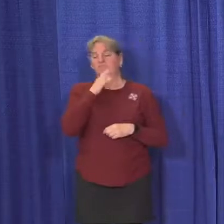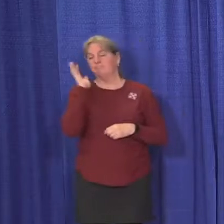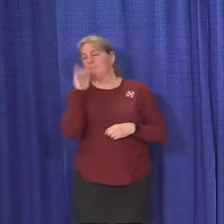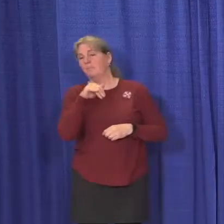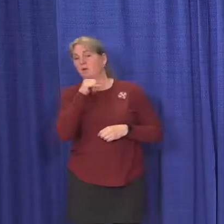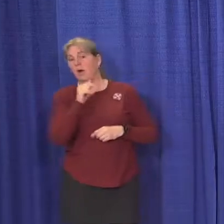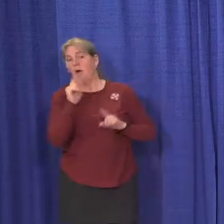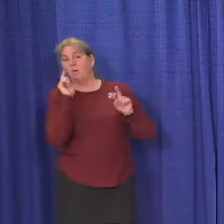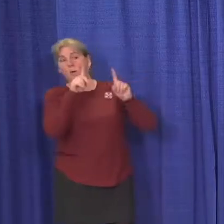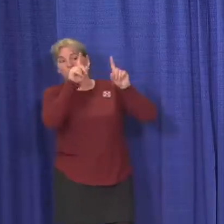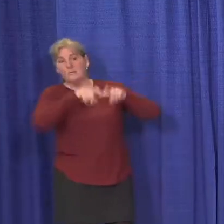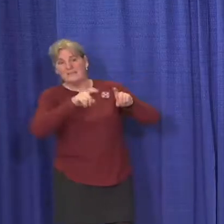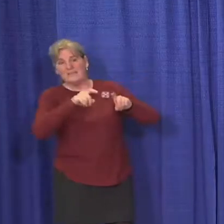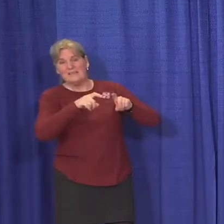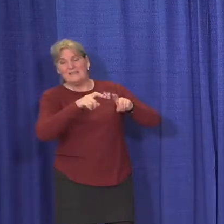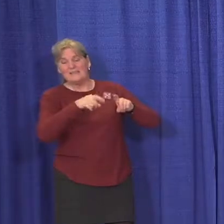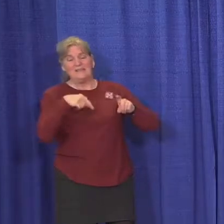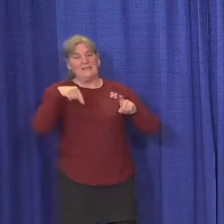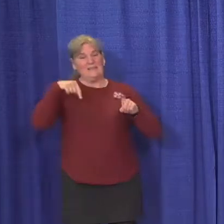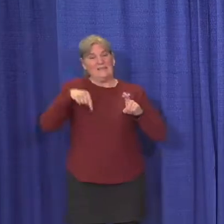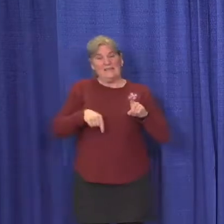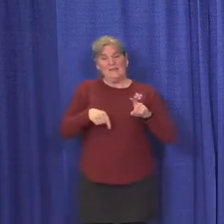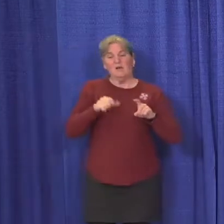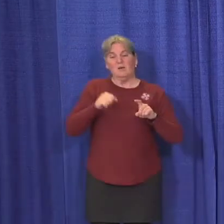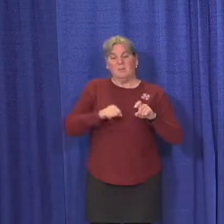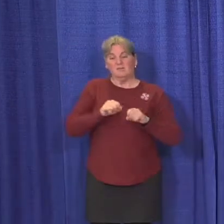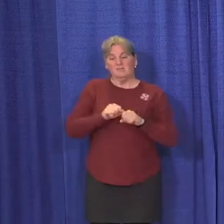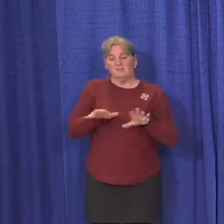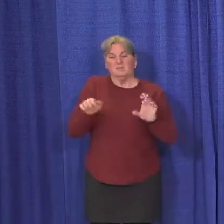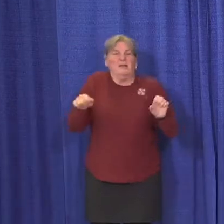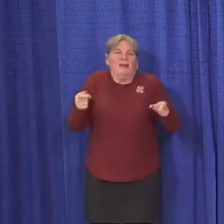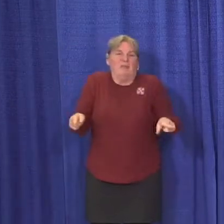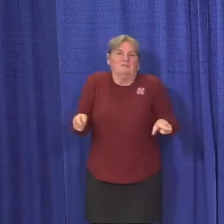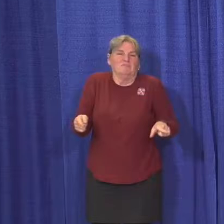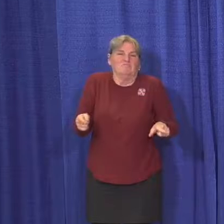If Yukoners our stake and choose to not get tested our stable